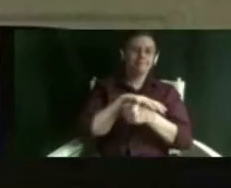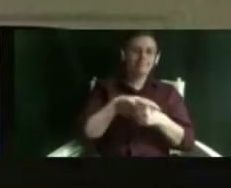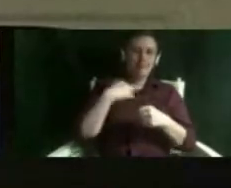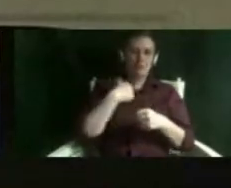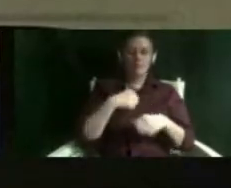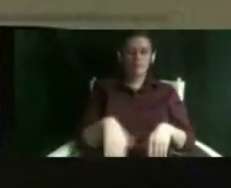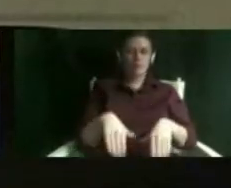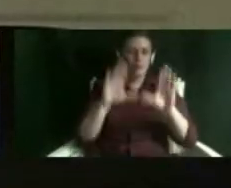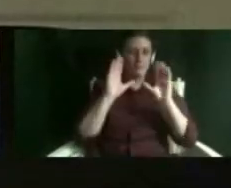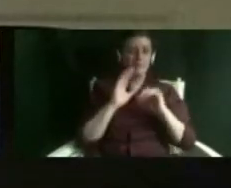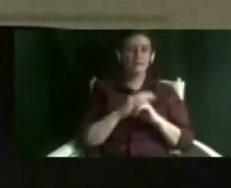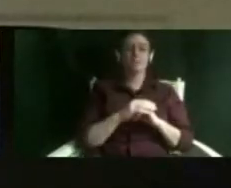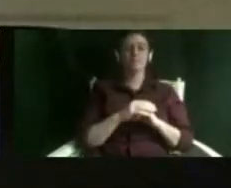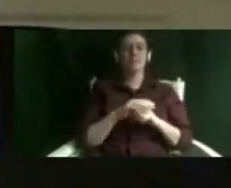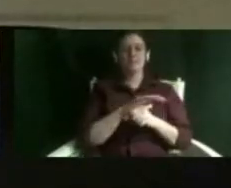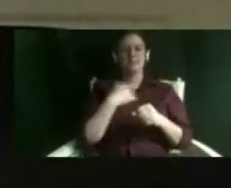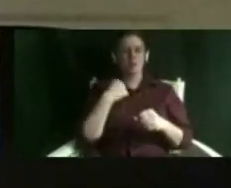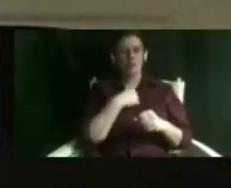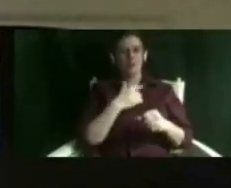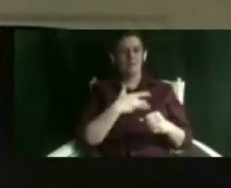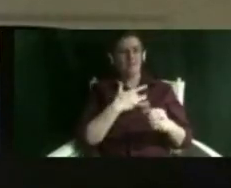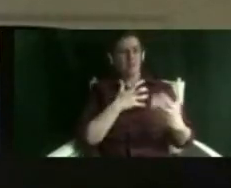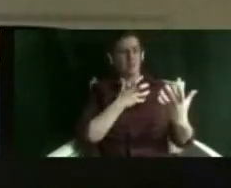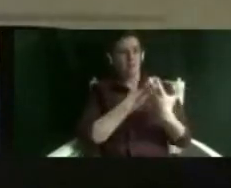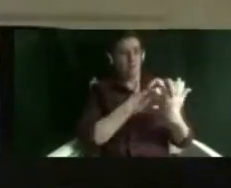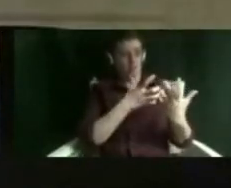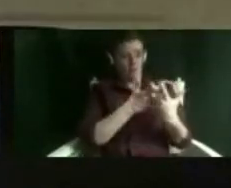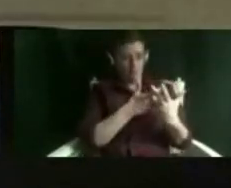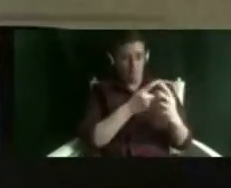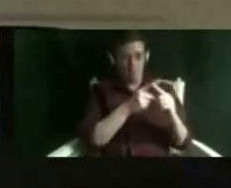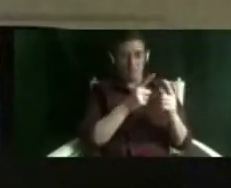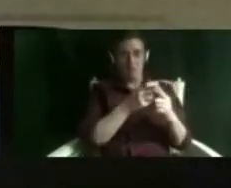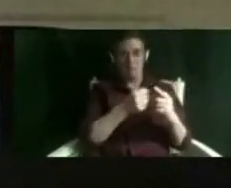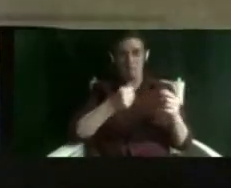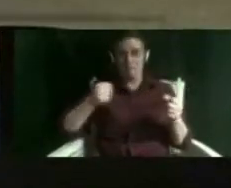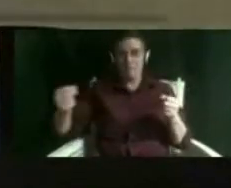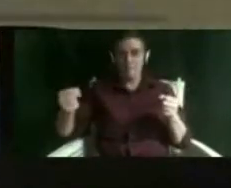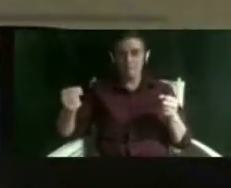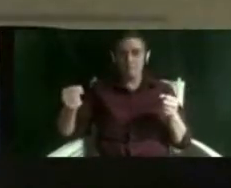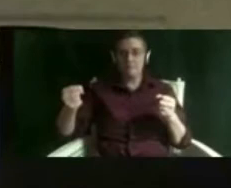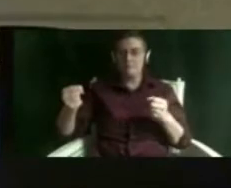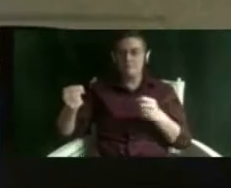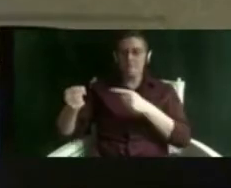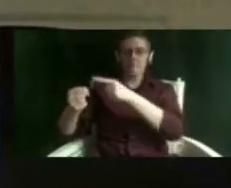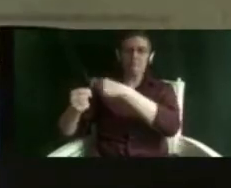feel like home for us but there are other spaces that after we become dislodged from those that